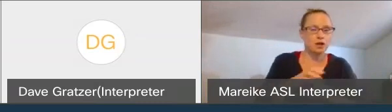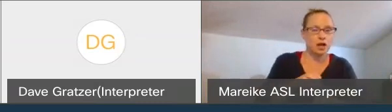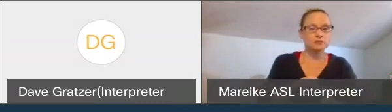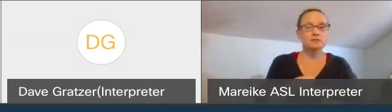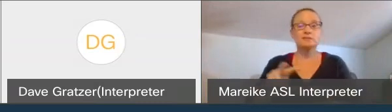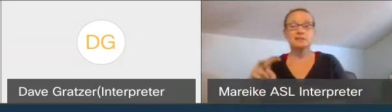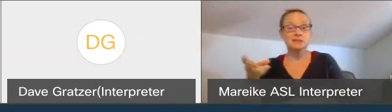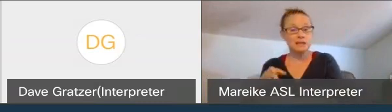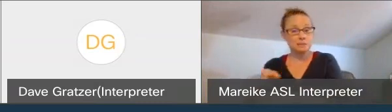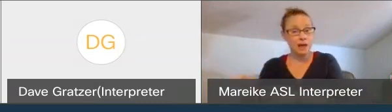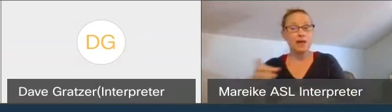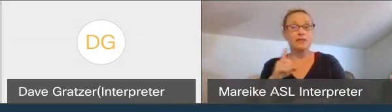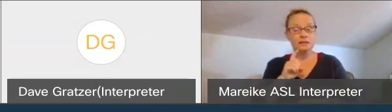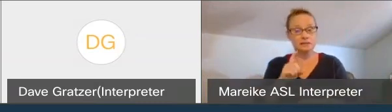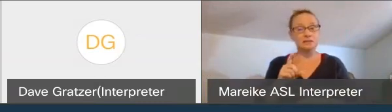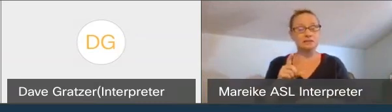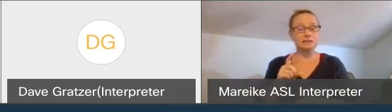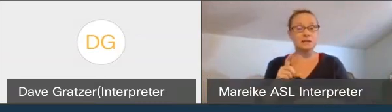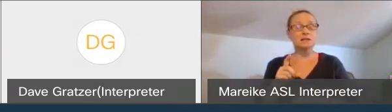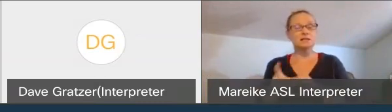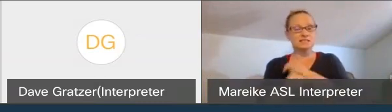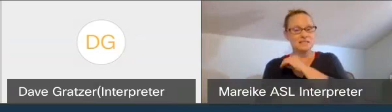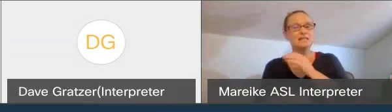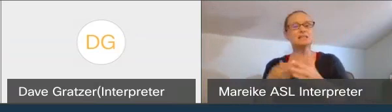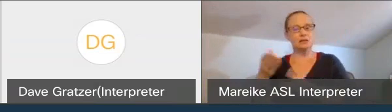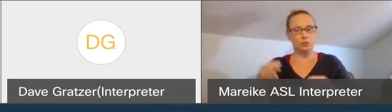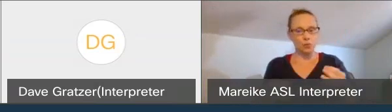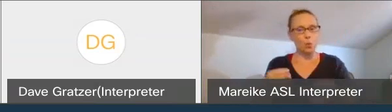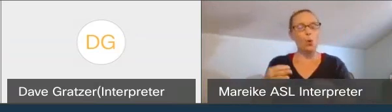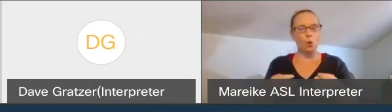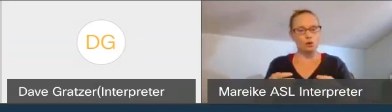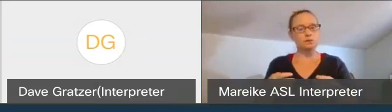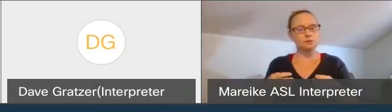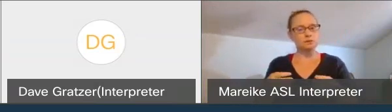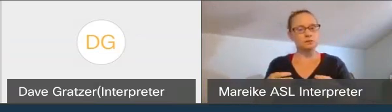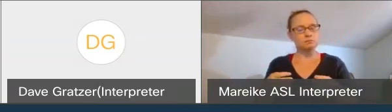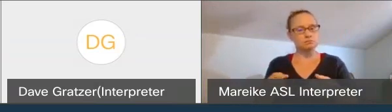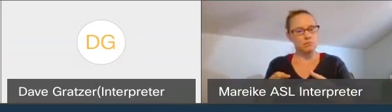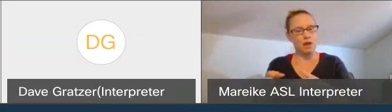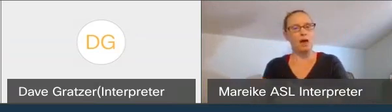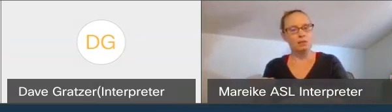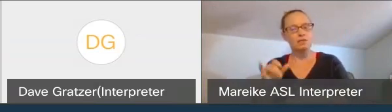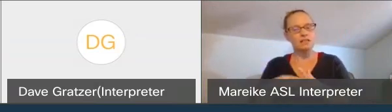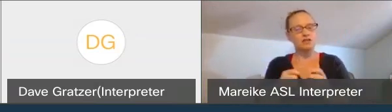is our sentencing through courts path. Um, that starts with an individual being arrested